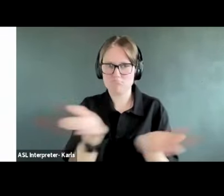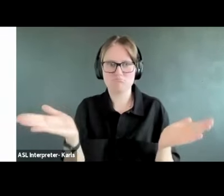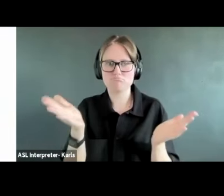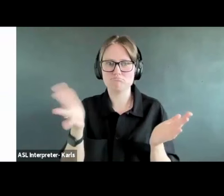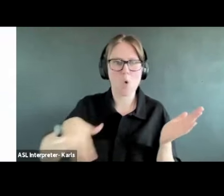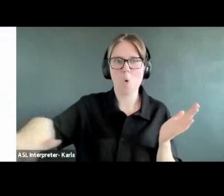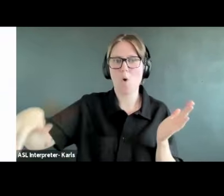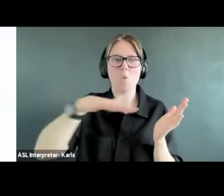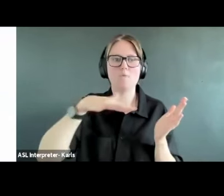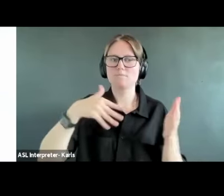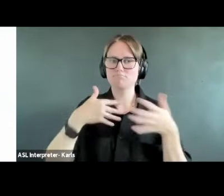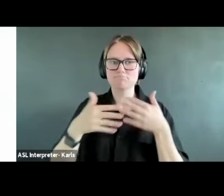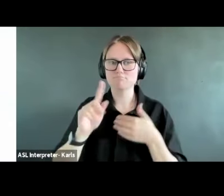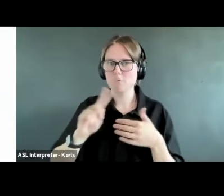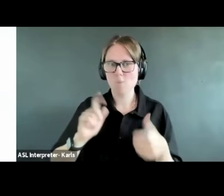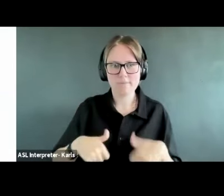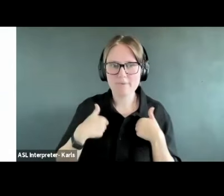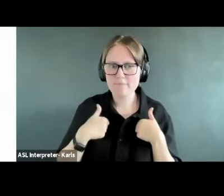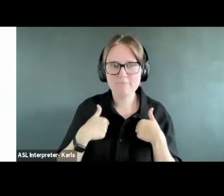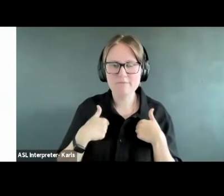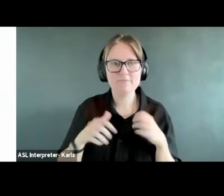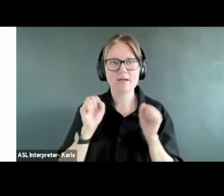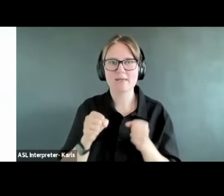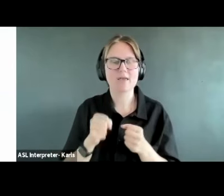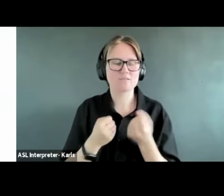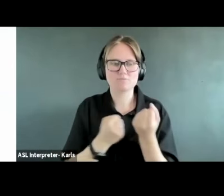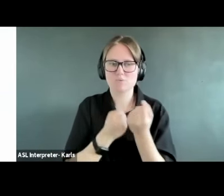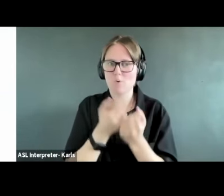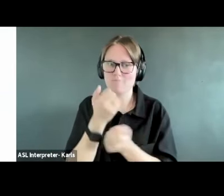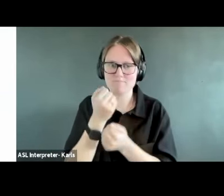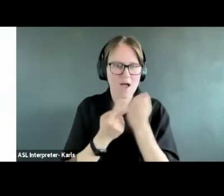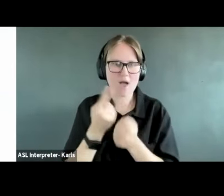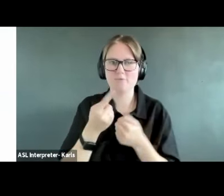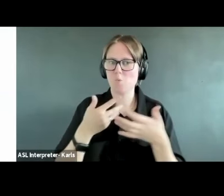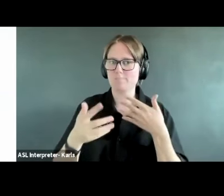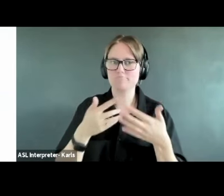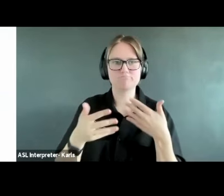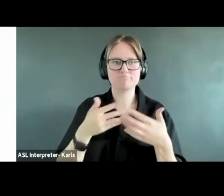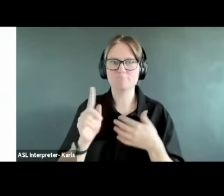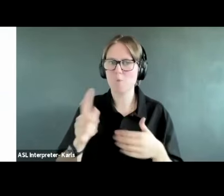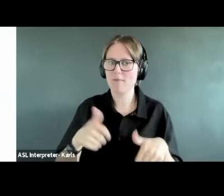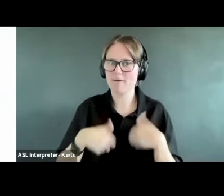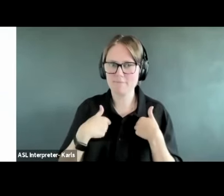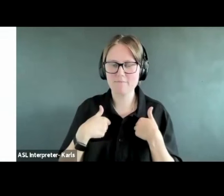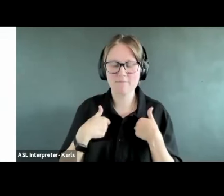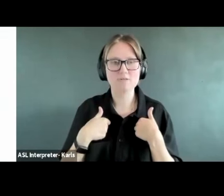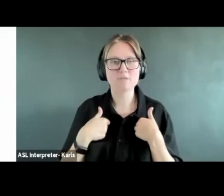It could support anybody and everybody wherever you are. So as far as me being an IBCLC,